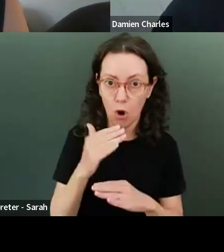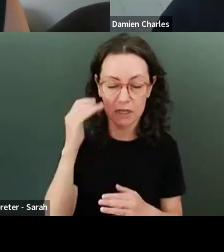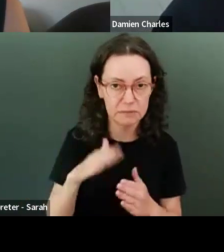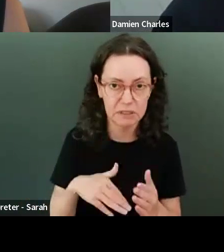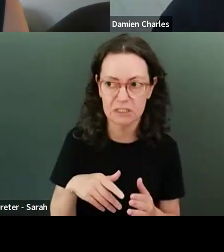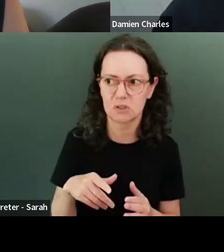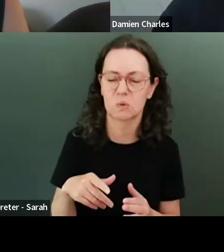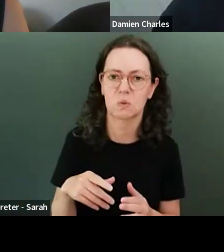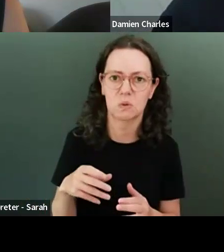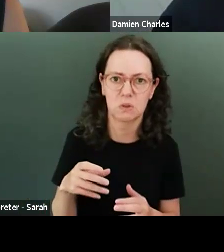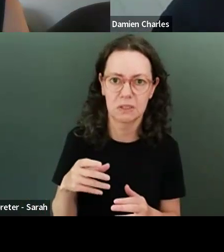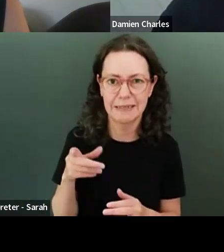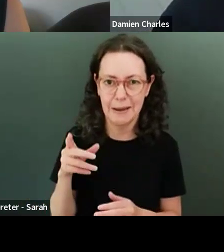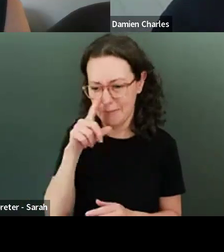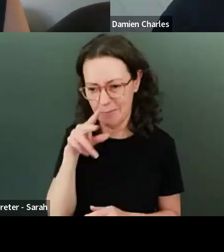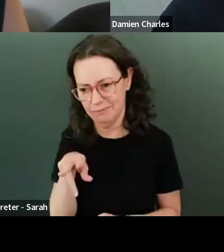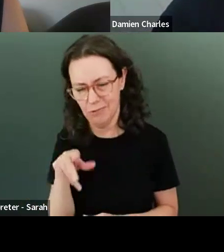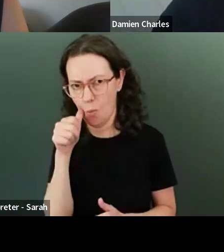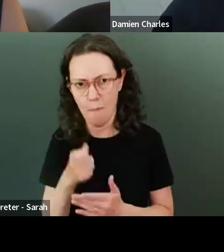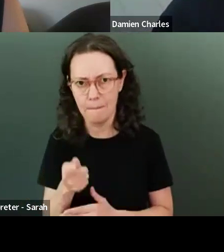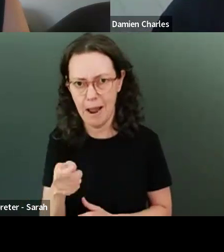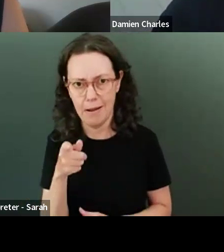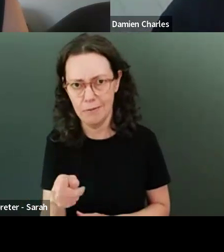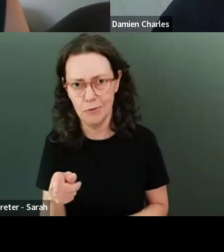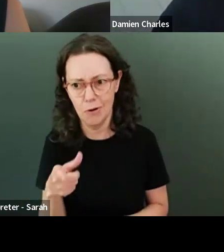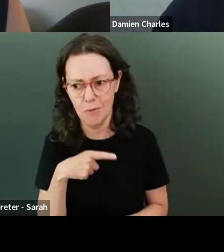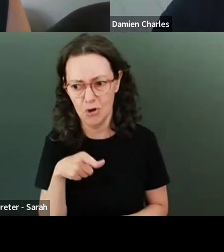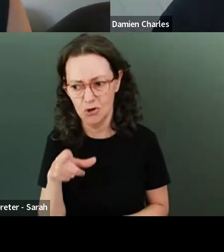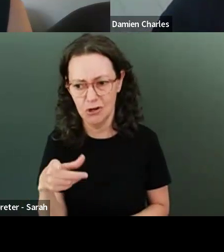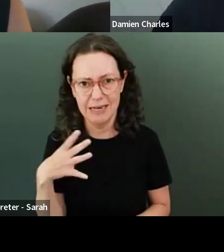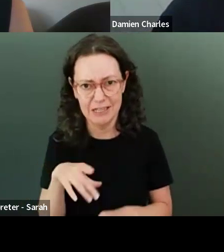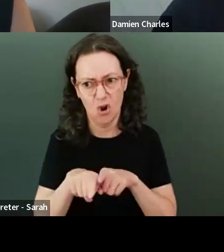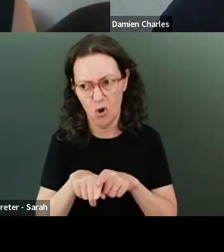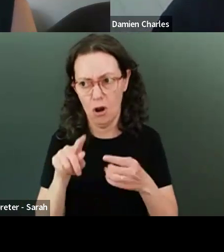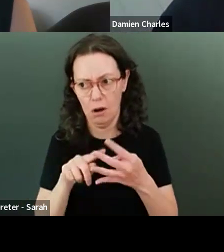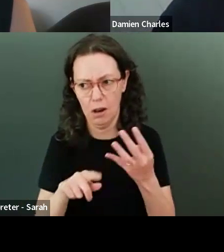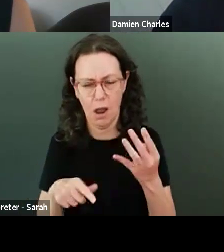bit disadvantaged in the labor market because of the the way our wages system